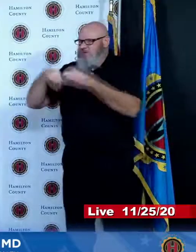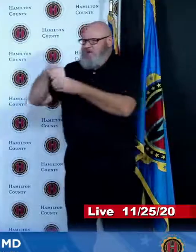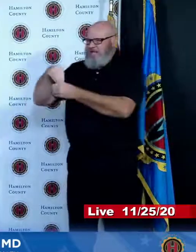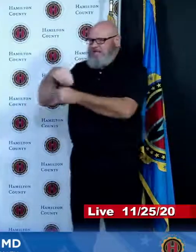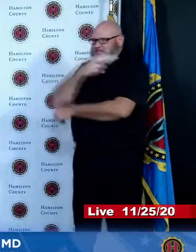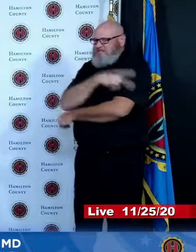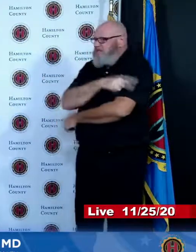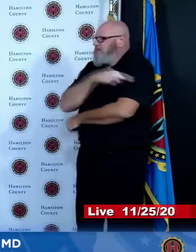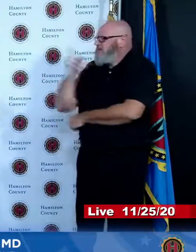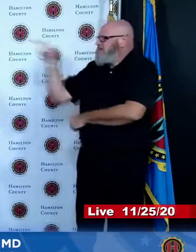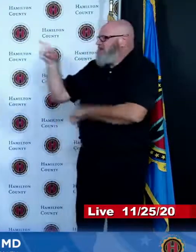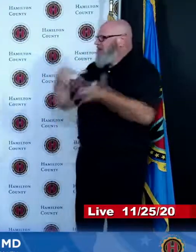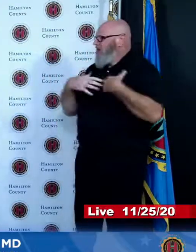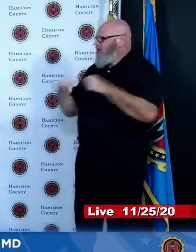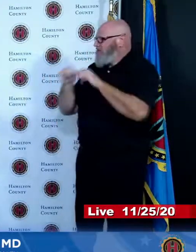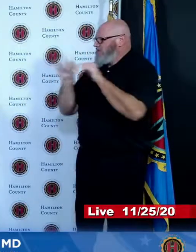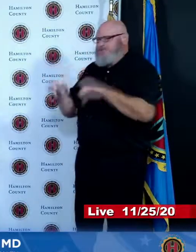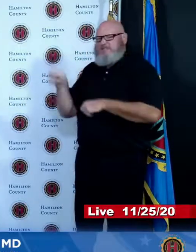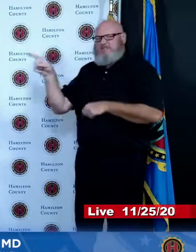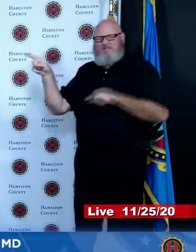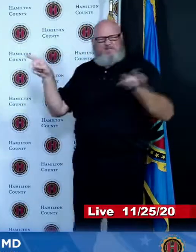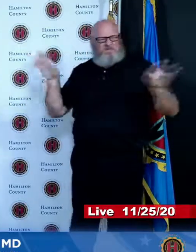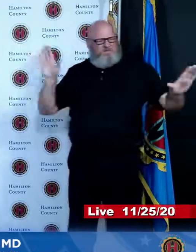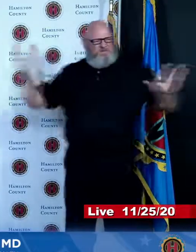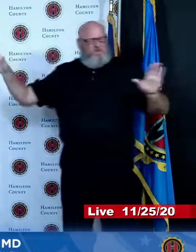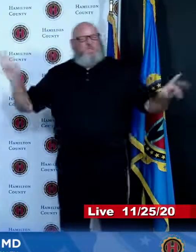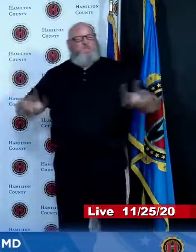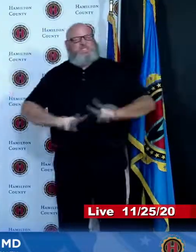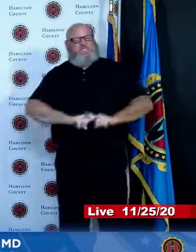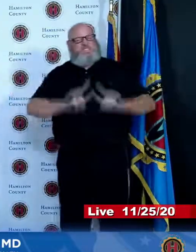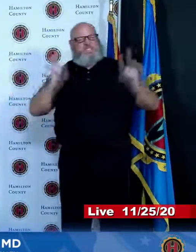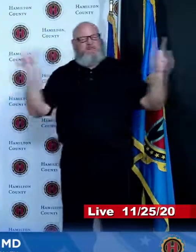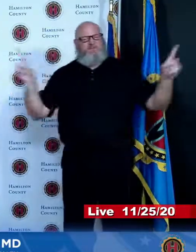about Covid because really when I hear the health systems and and what they're planning for